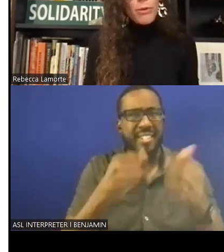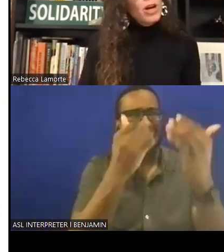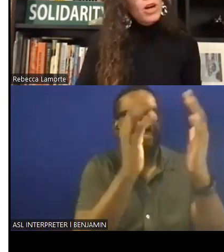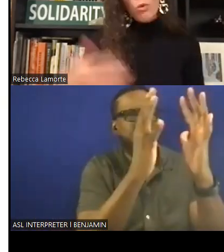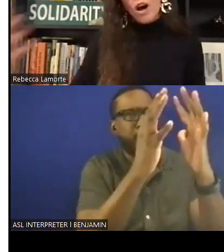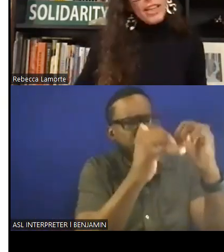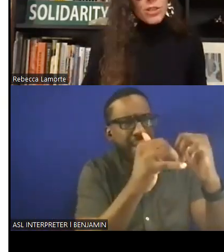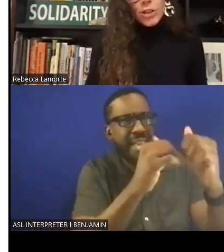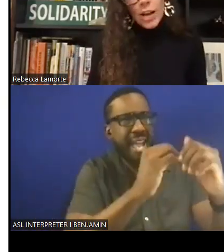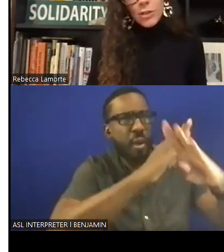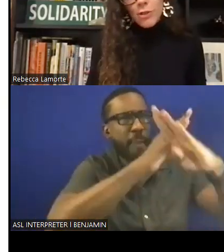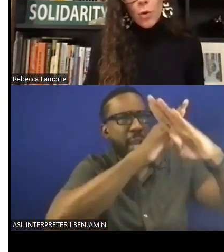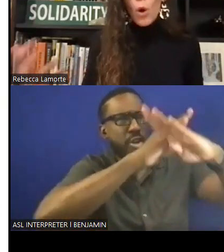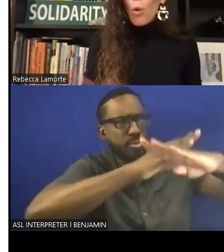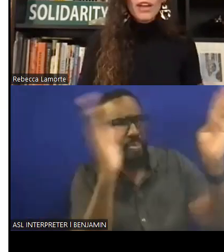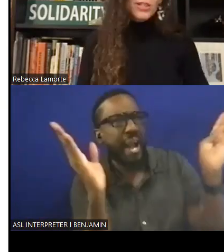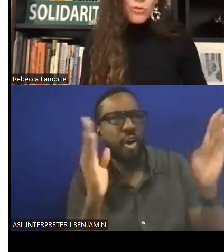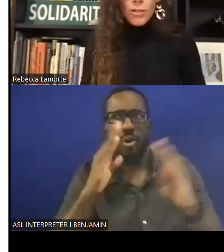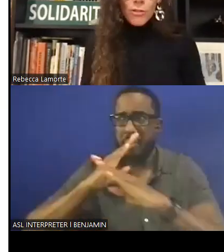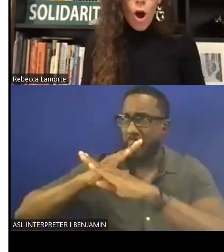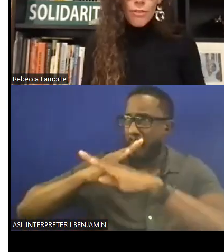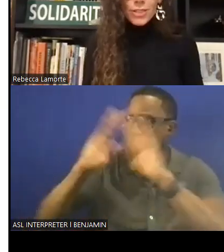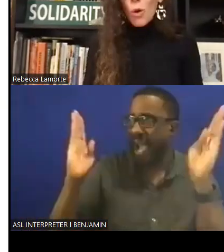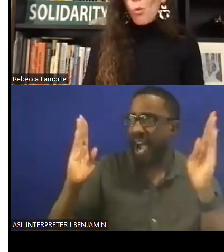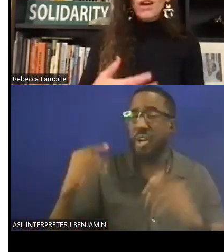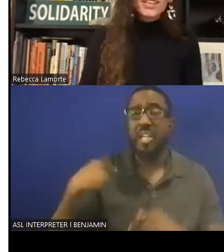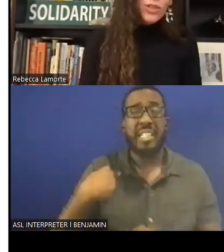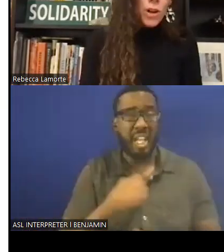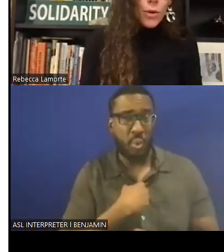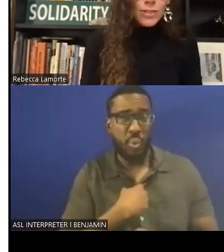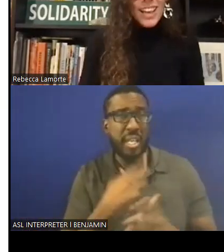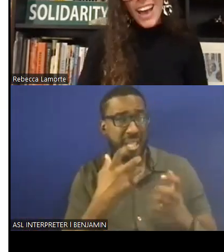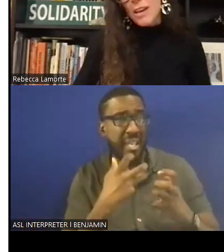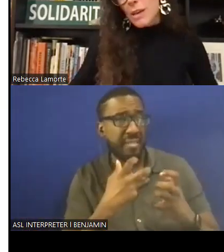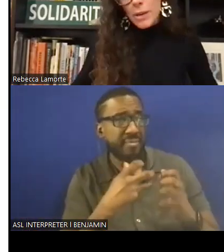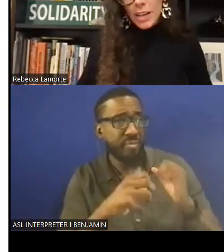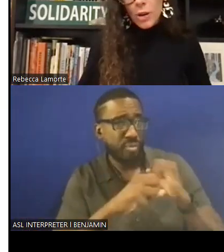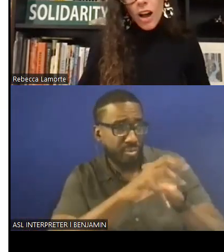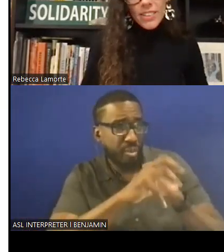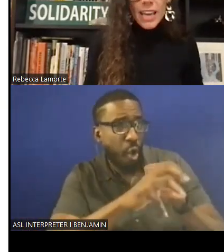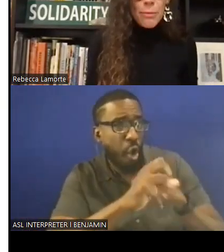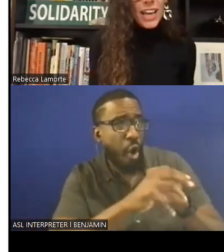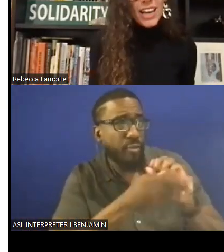from wanting to turn out to vote, wanting to run for office, wanting to go out and say, "Hey, maybe I can work on this campaign.